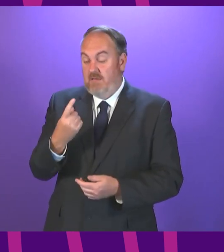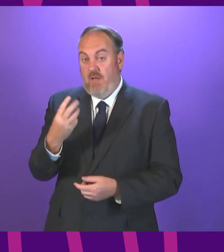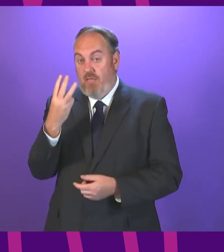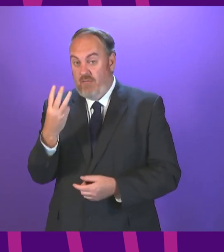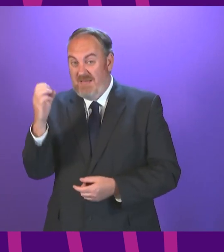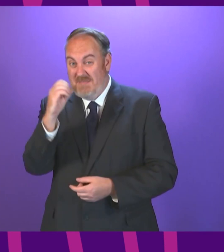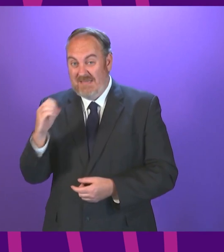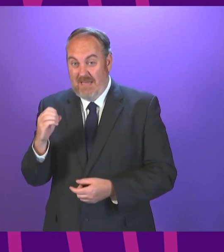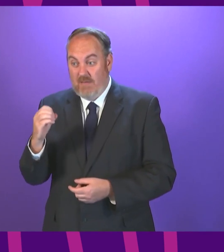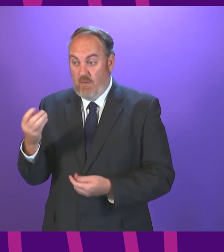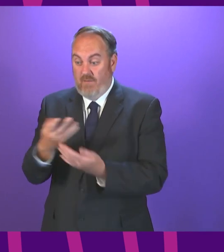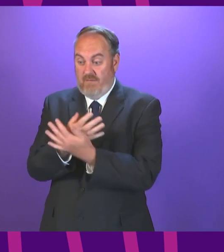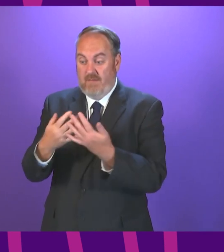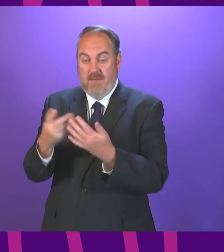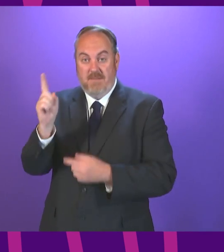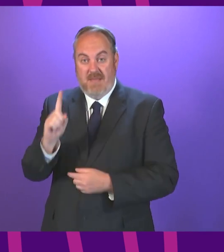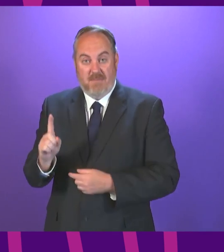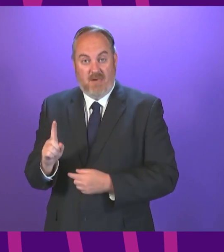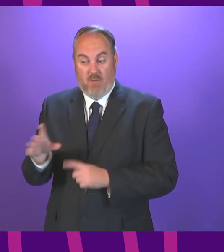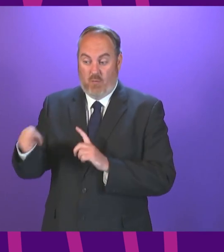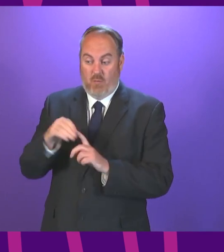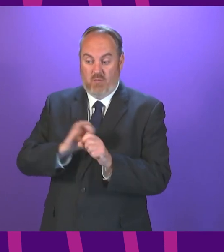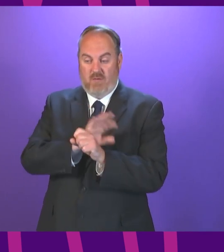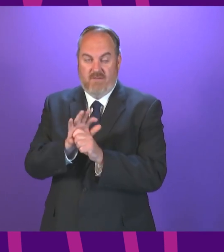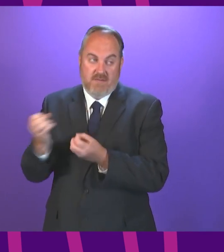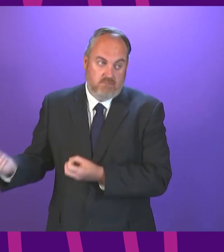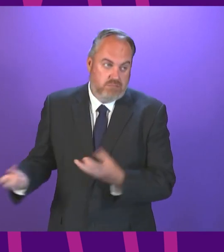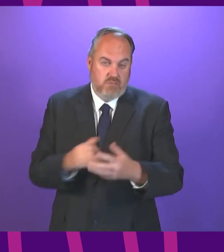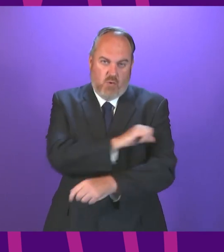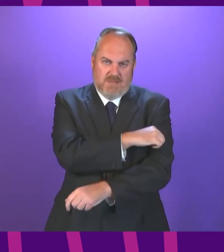pressure on the national health service, and we can see that happening already. Three weeks ago,